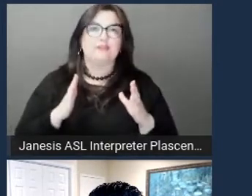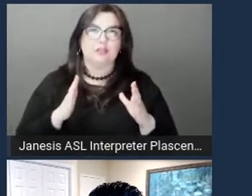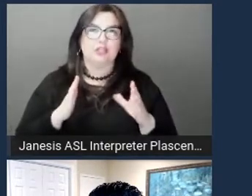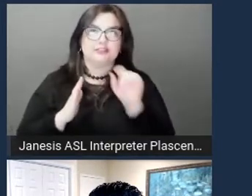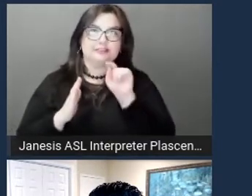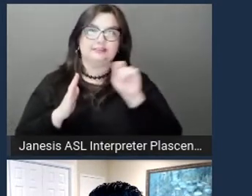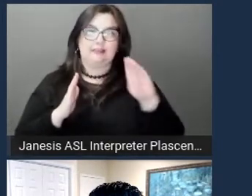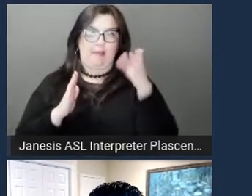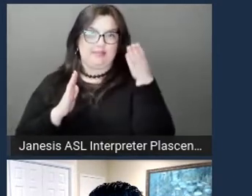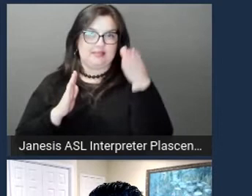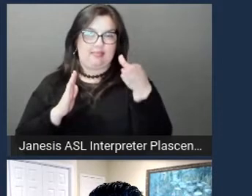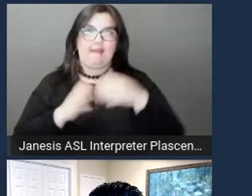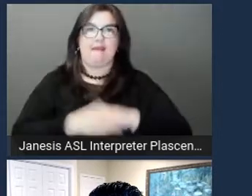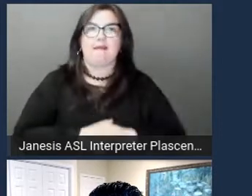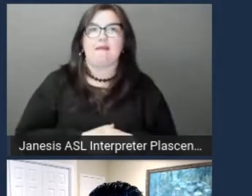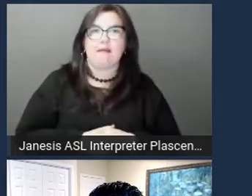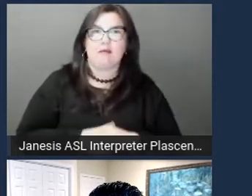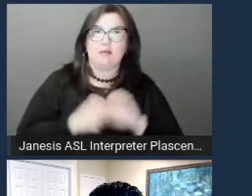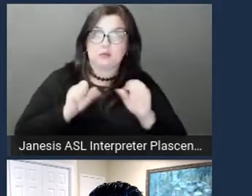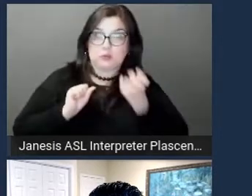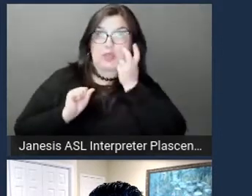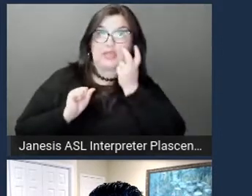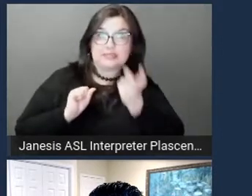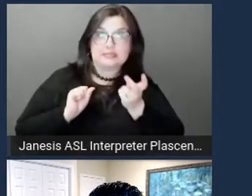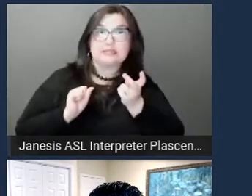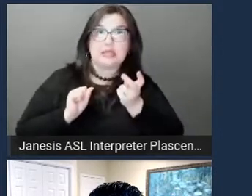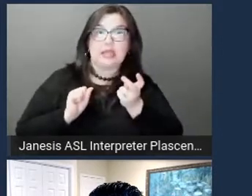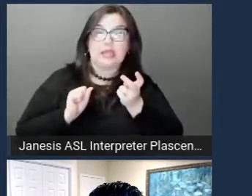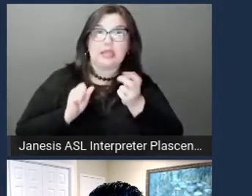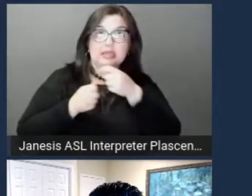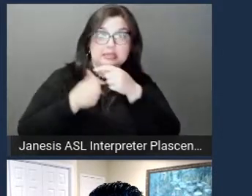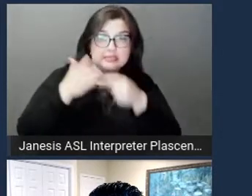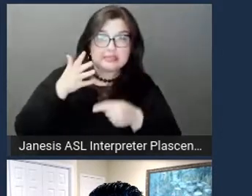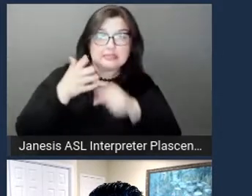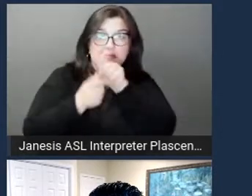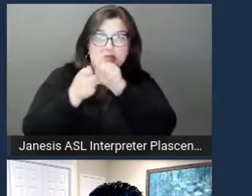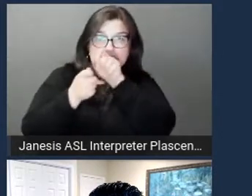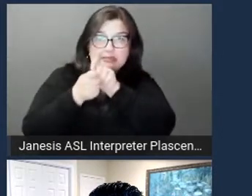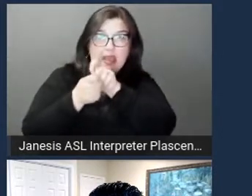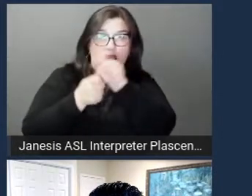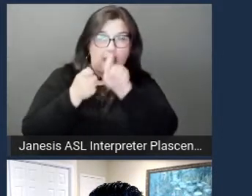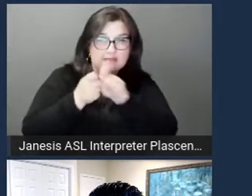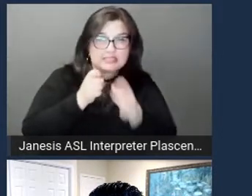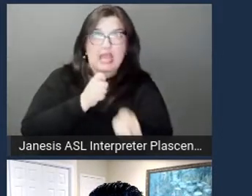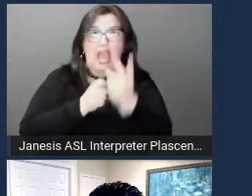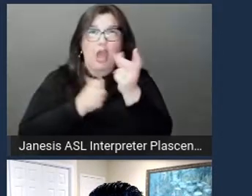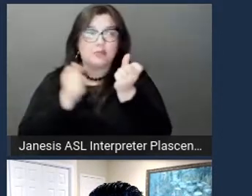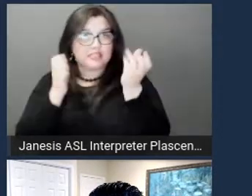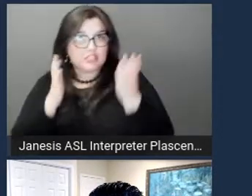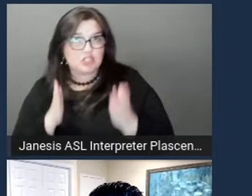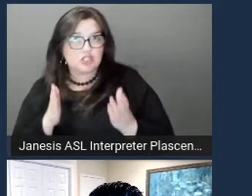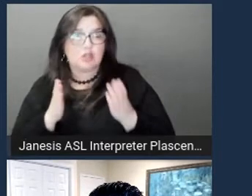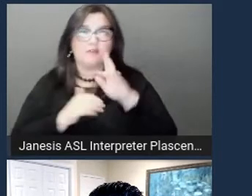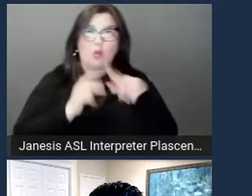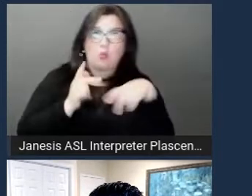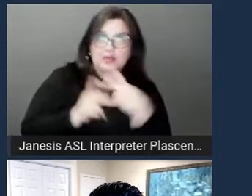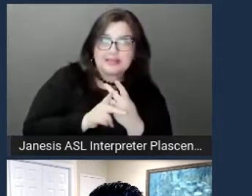So, here you can see it is specifying how many servers of what type, what kind, End-of-support,